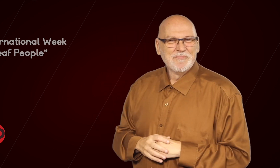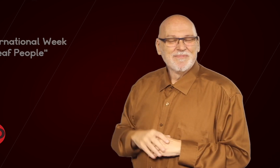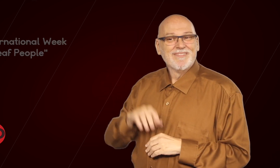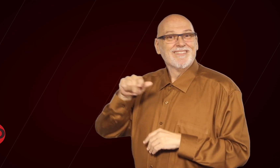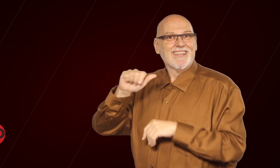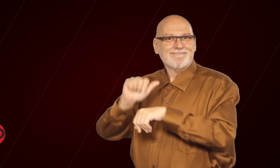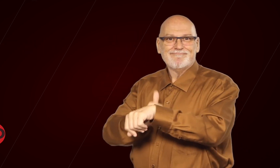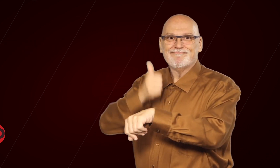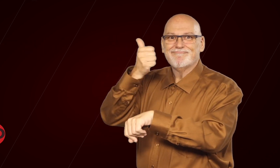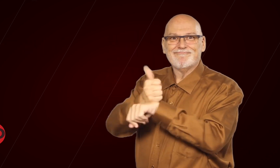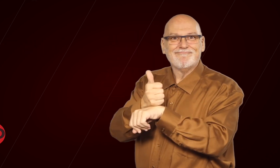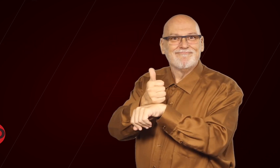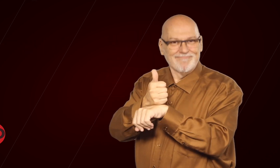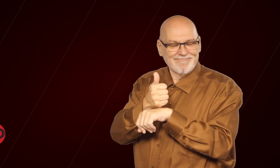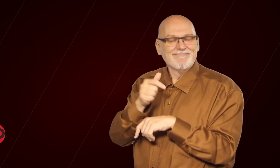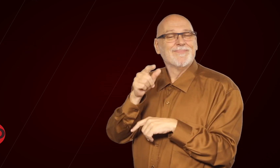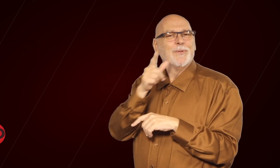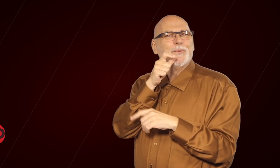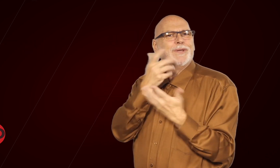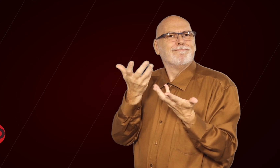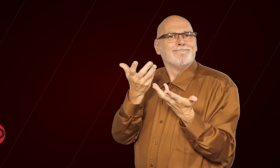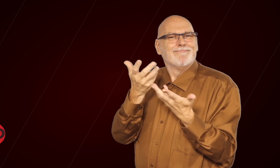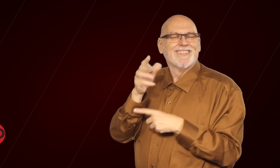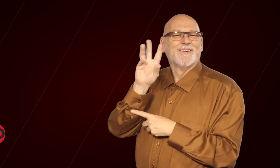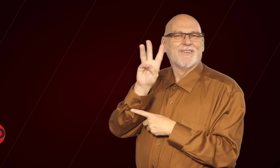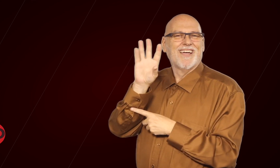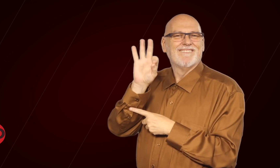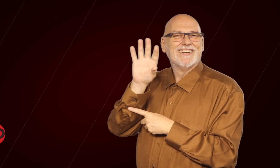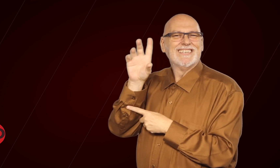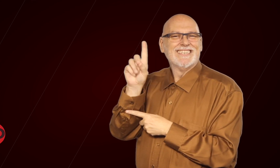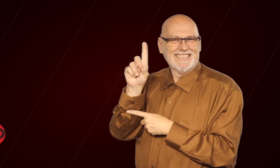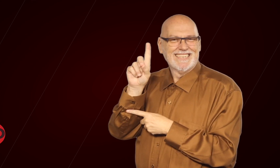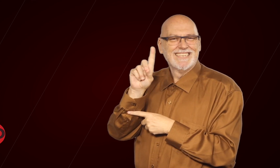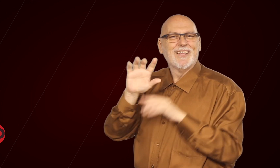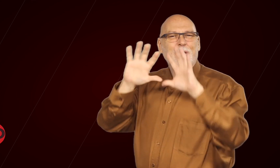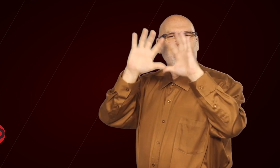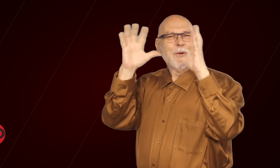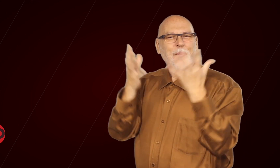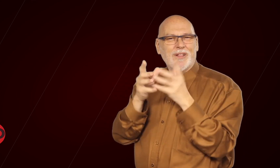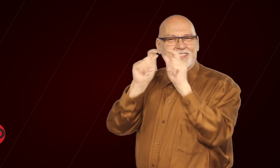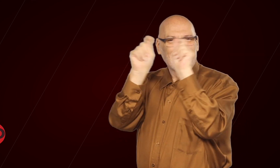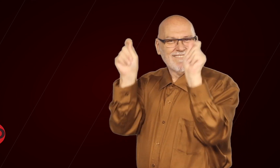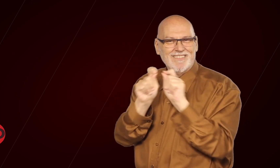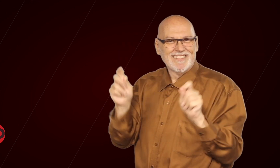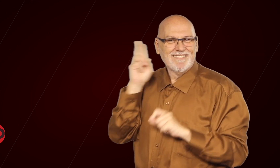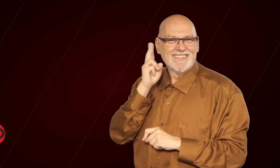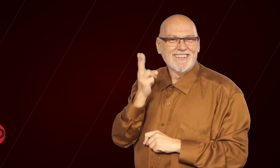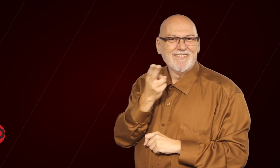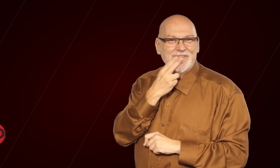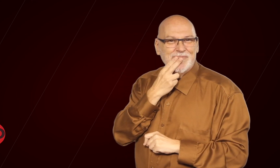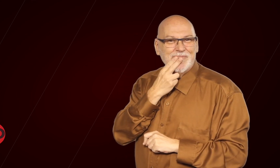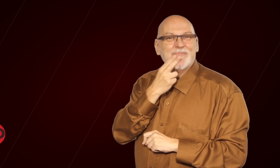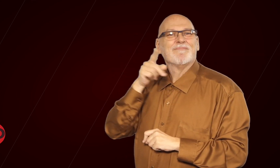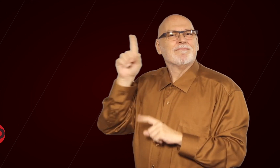Started by the World Federation of the Deaf (WFD) the goal is for Deaf people